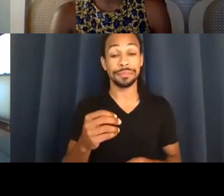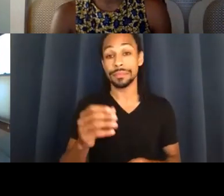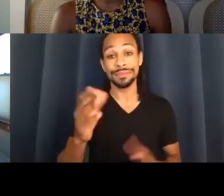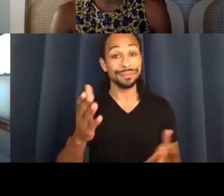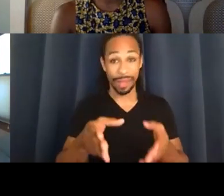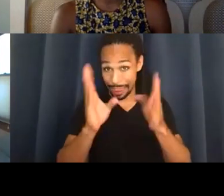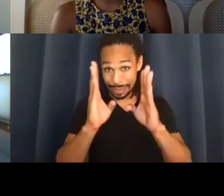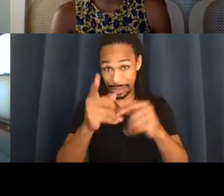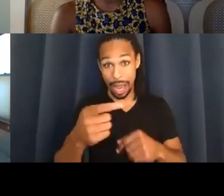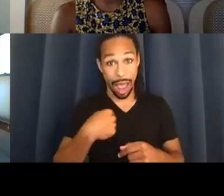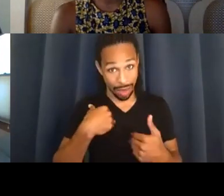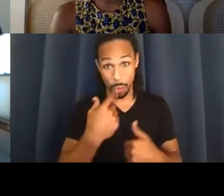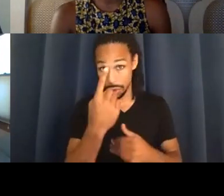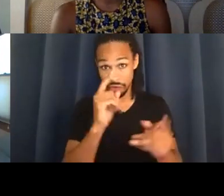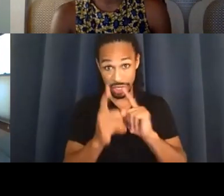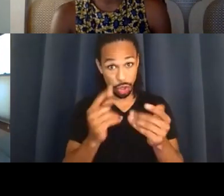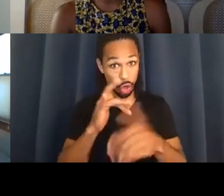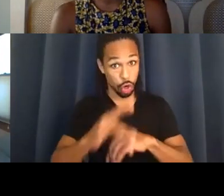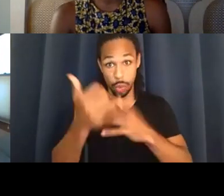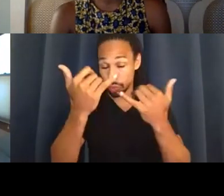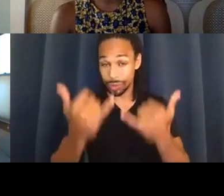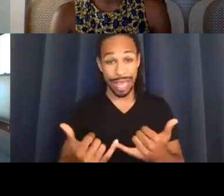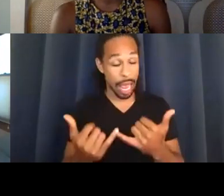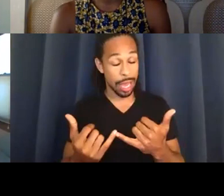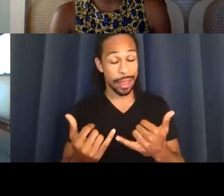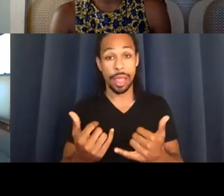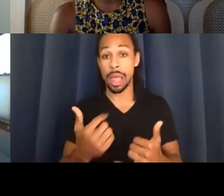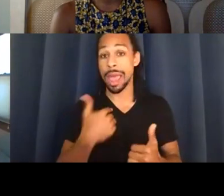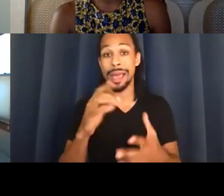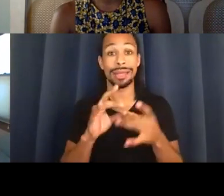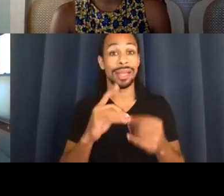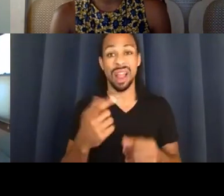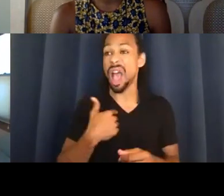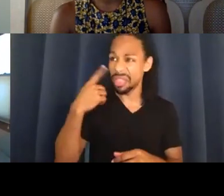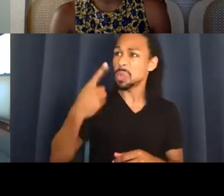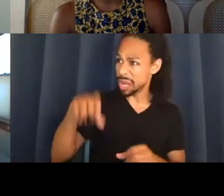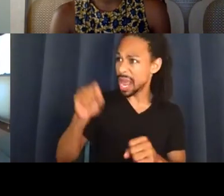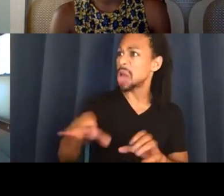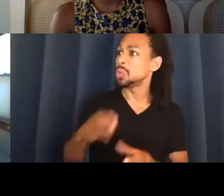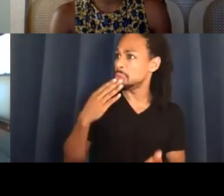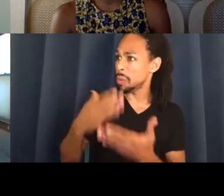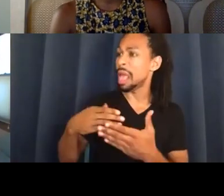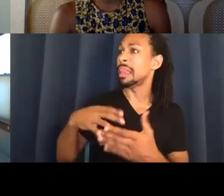earlier today where I was like, I think we can do well in touring and I'm still replicating